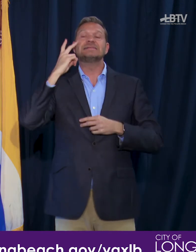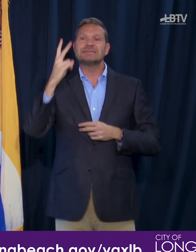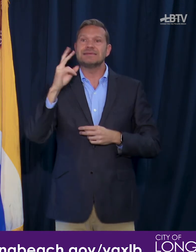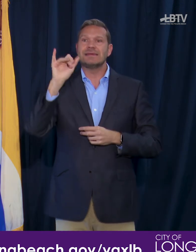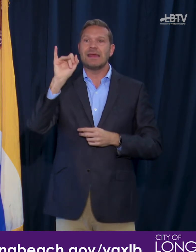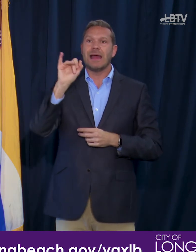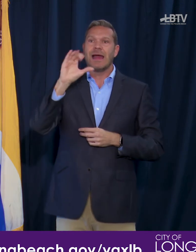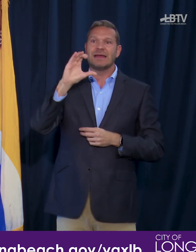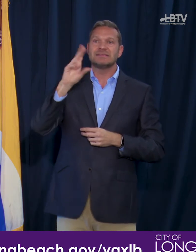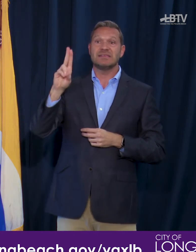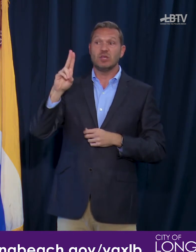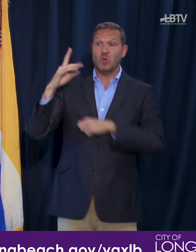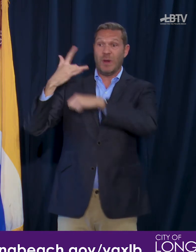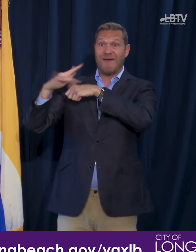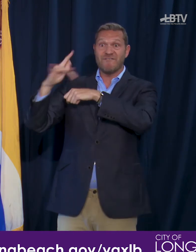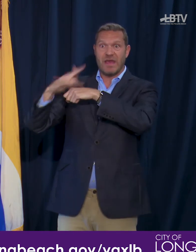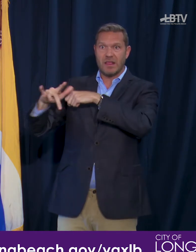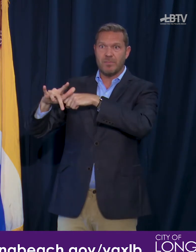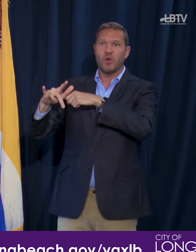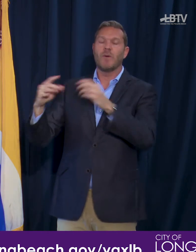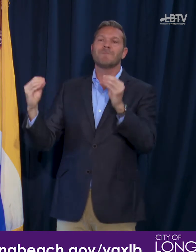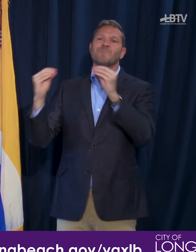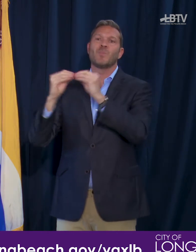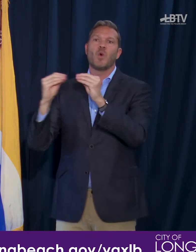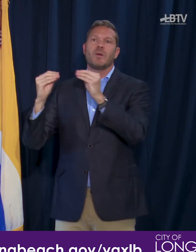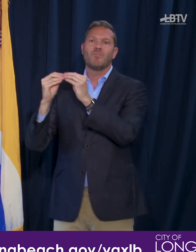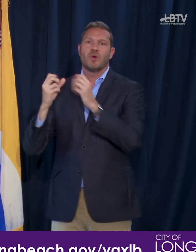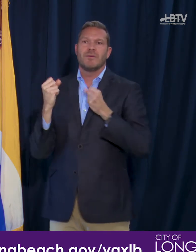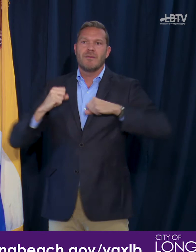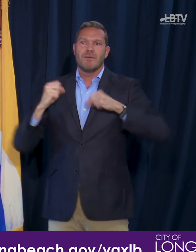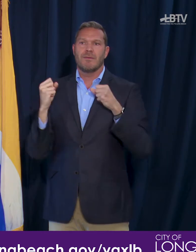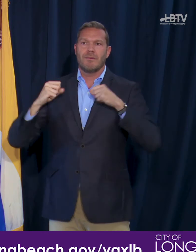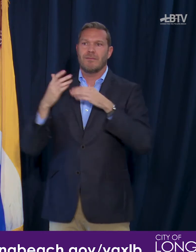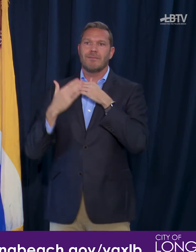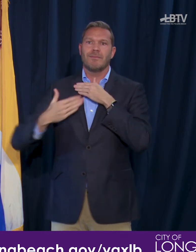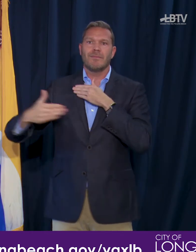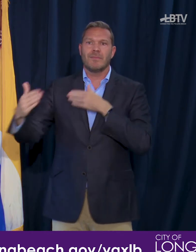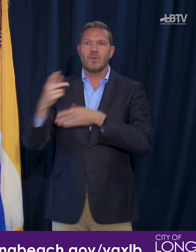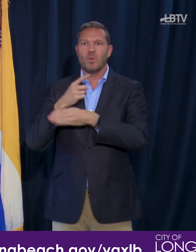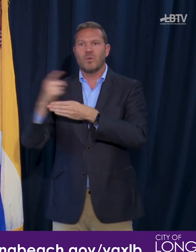increasing in our region and in our area in Long Beach over the next few weeks.